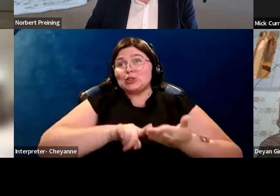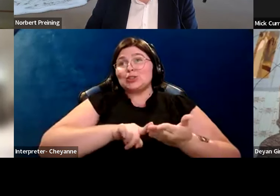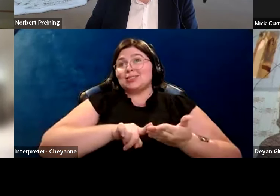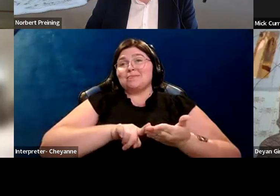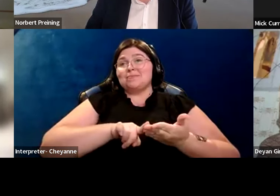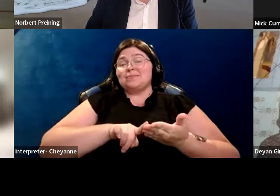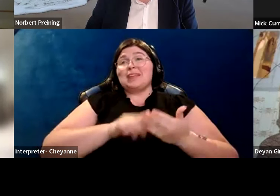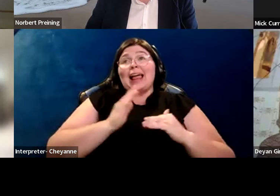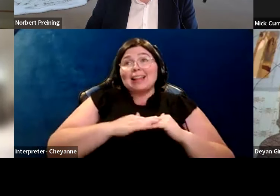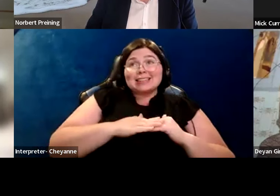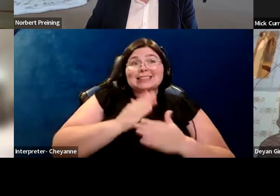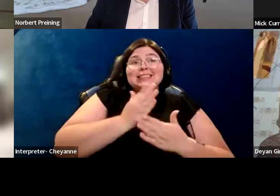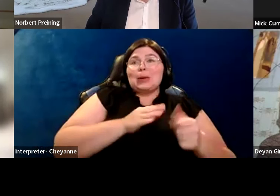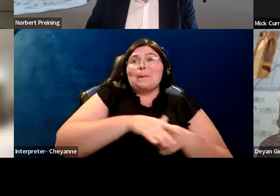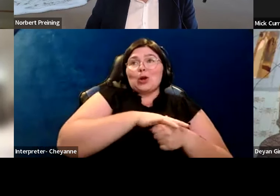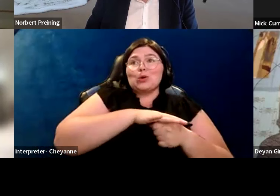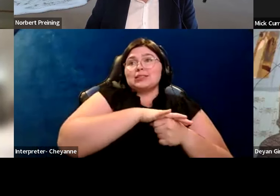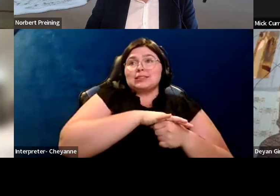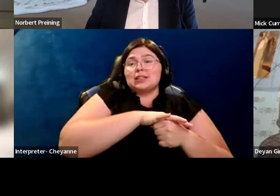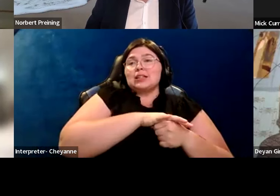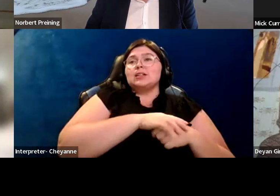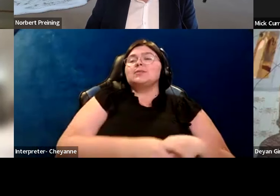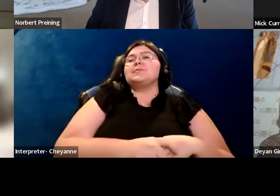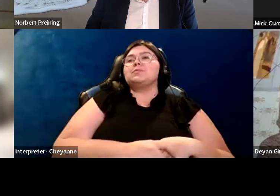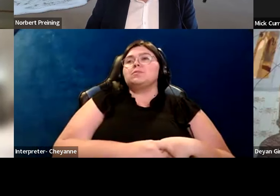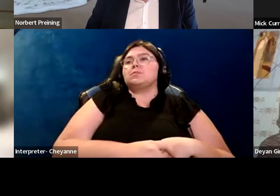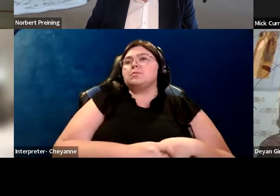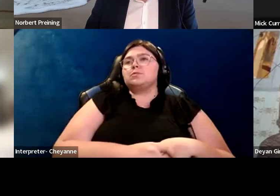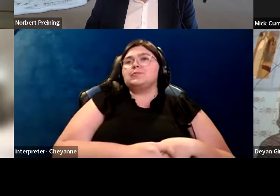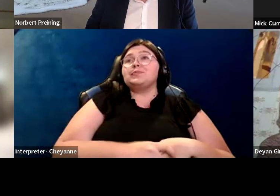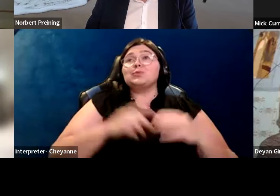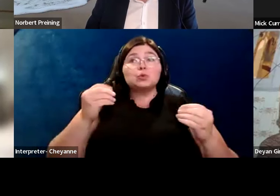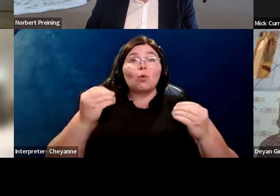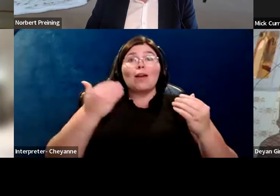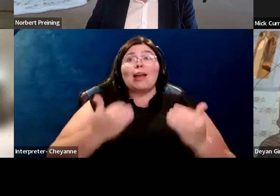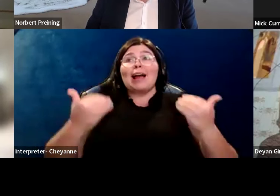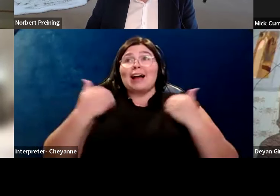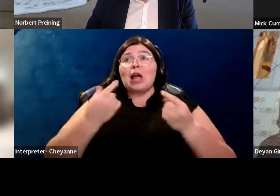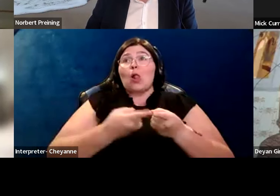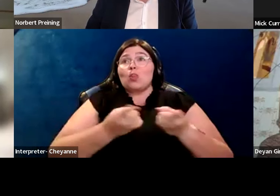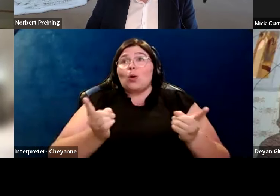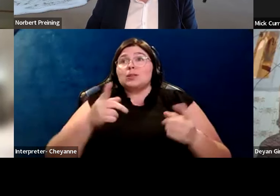at least in some areas. And so having those PDFs more accessible,